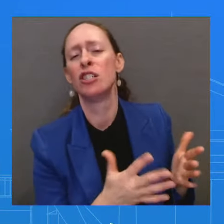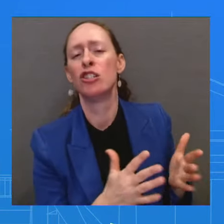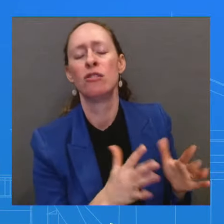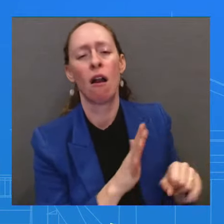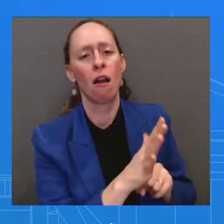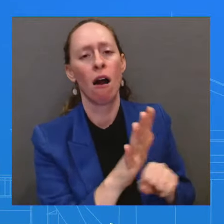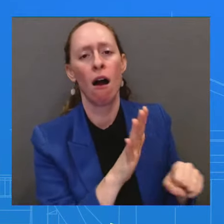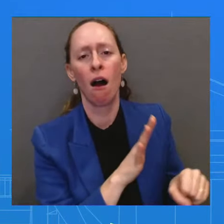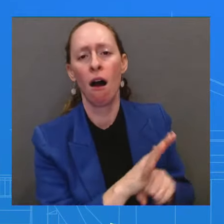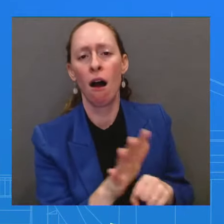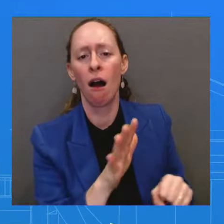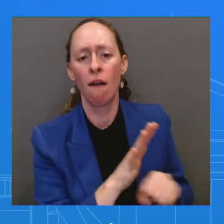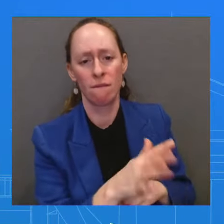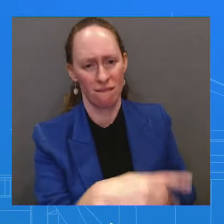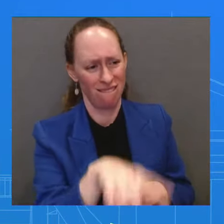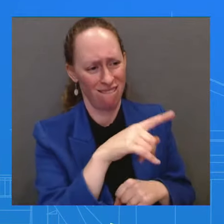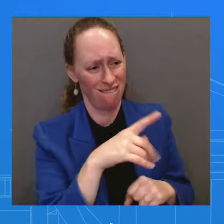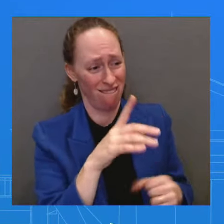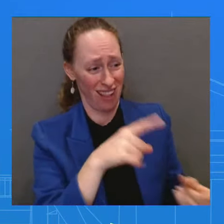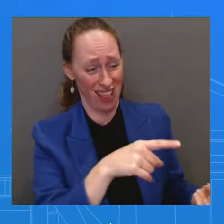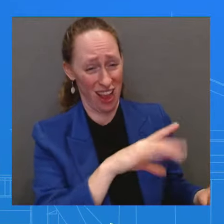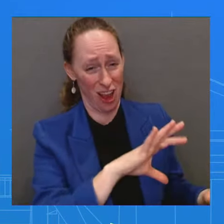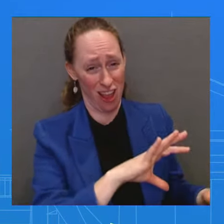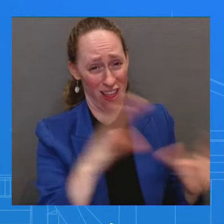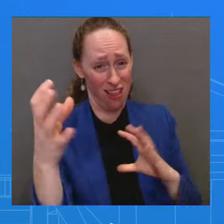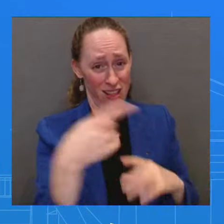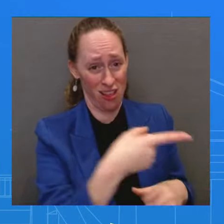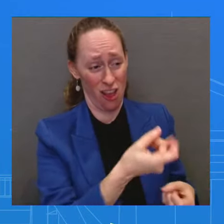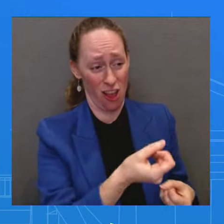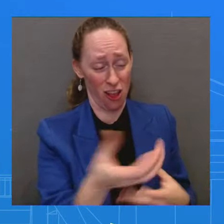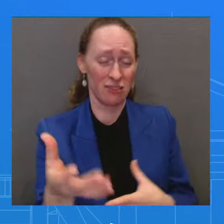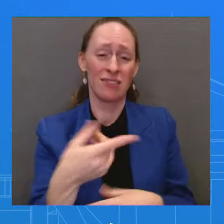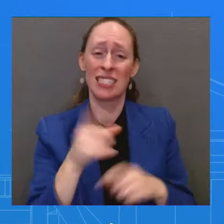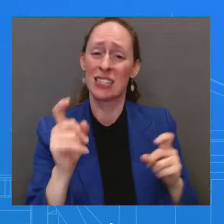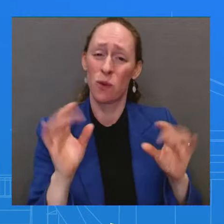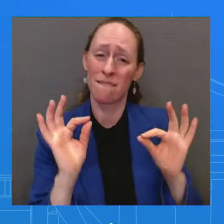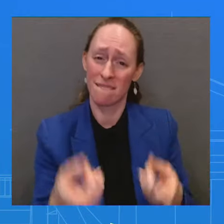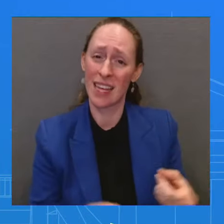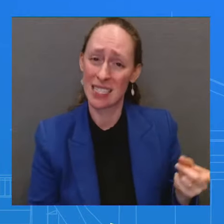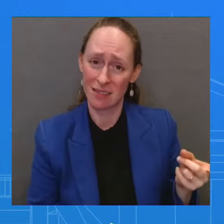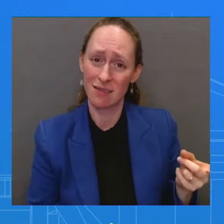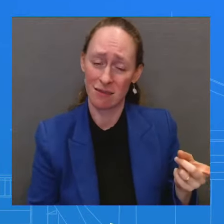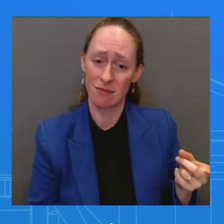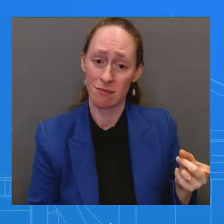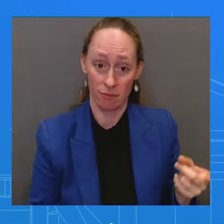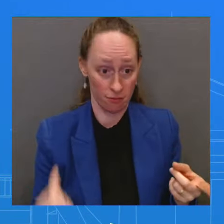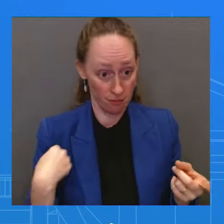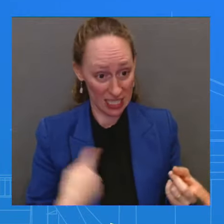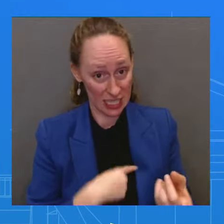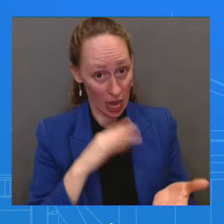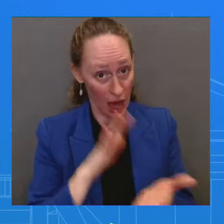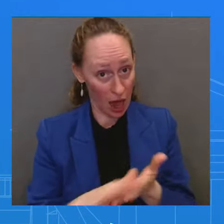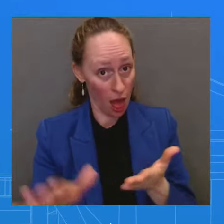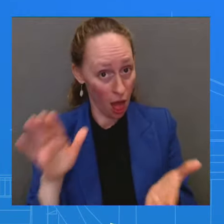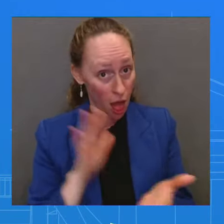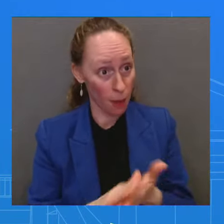and they should on behalf -- not because -- for us, on behalf of the American people. That's what we want to see. I'm just not going to get into hypotheticals from here. Go ahead.